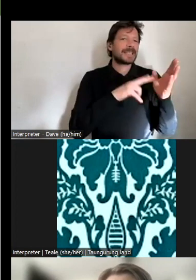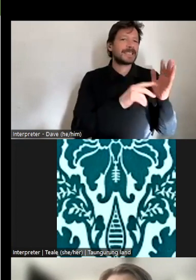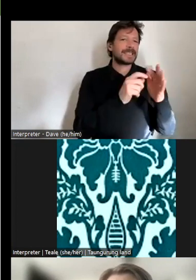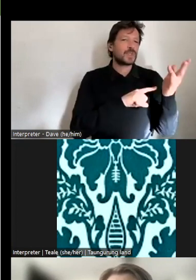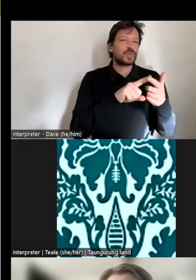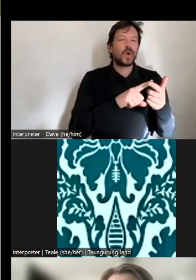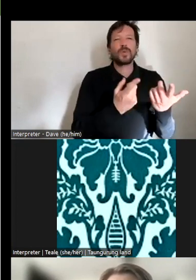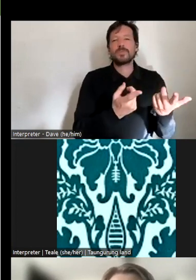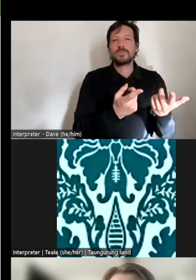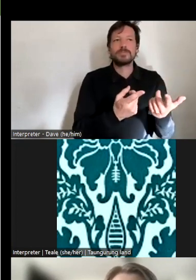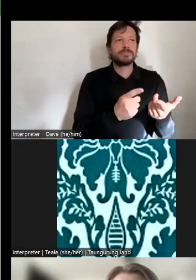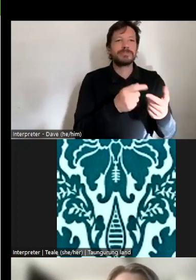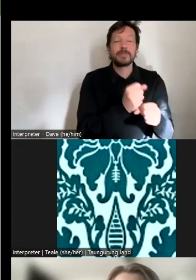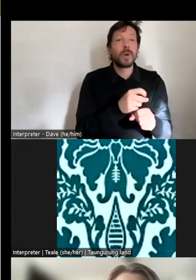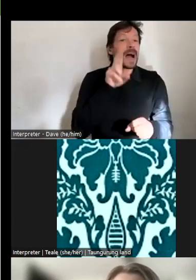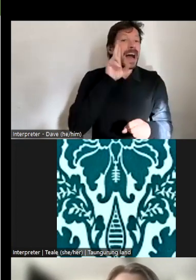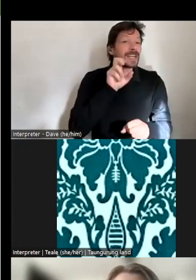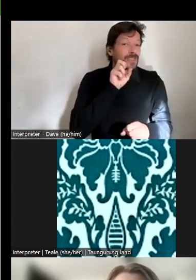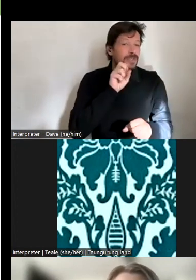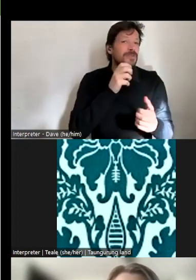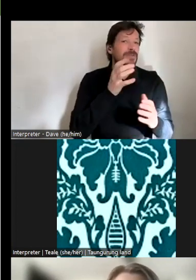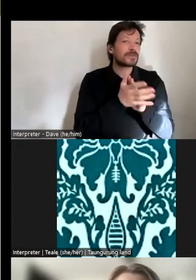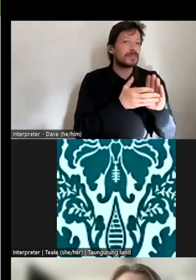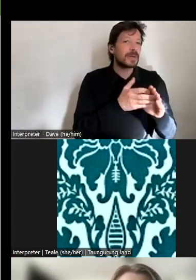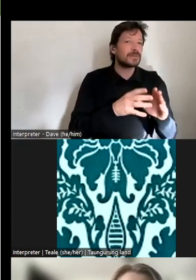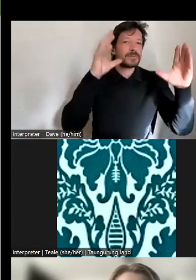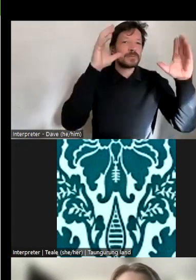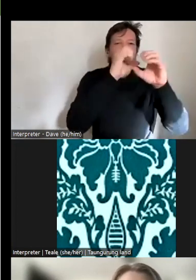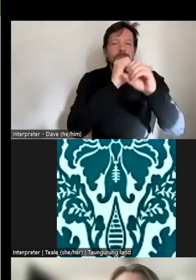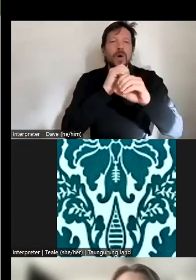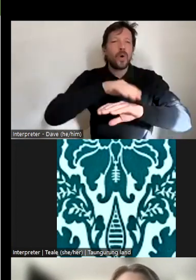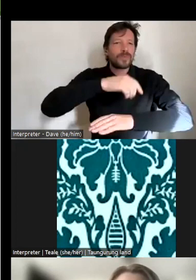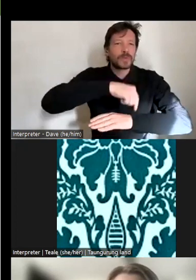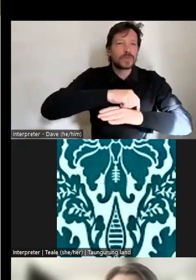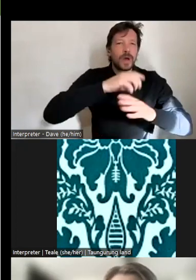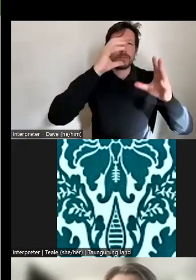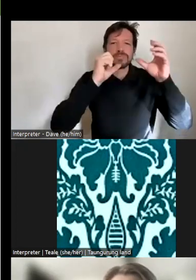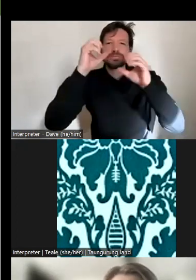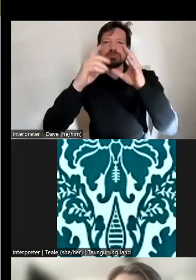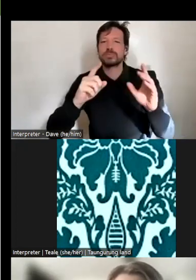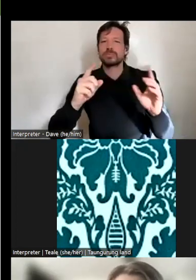where you can have progressive changes in vision over time. So there's a number of different conditions